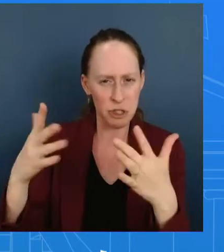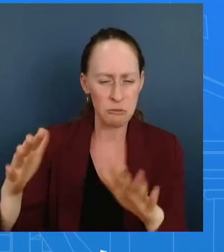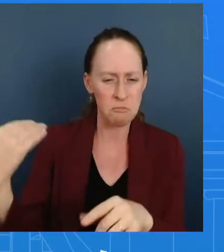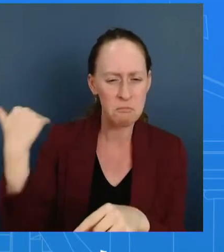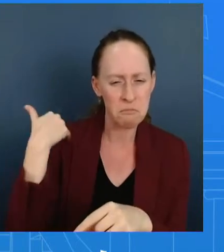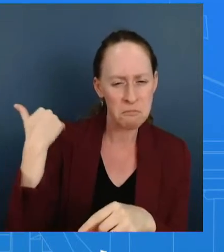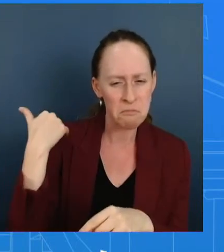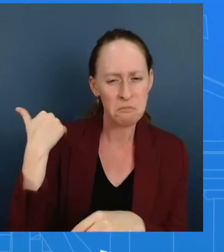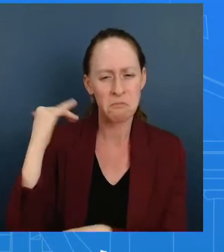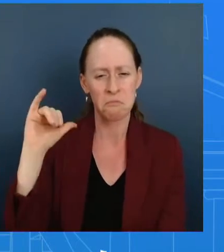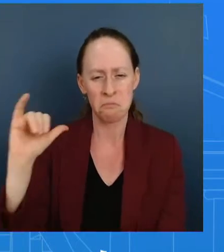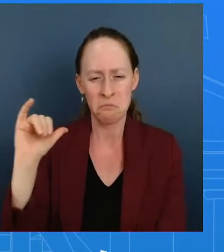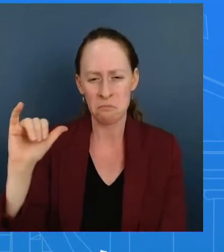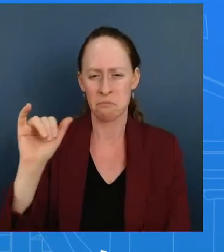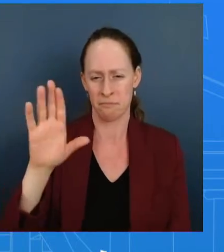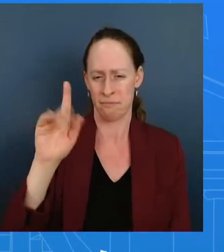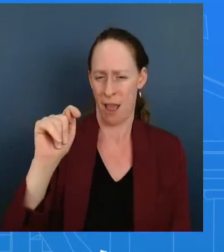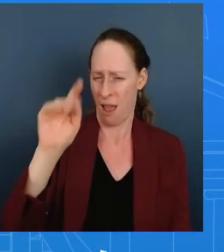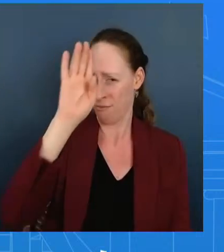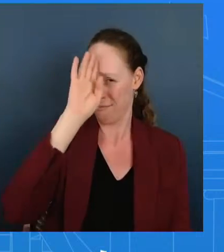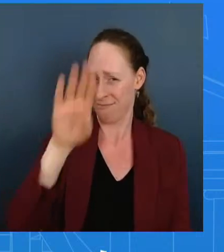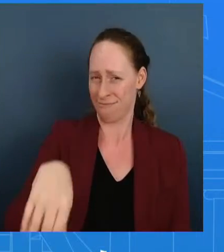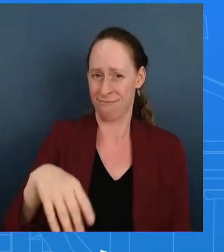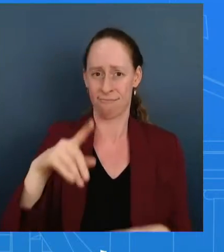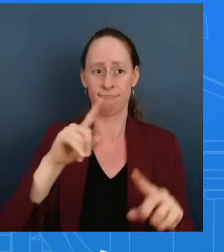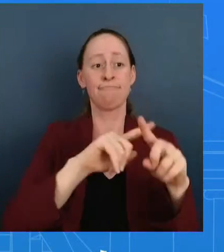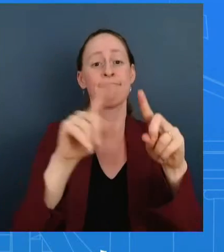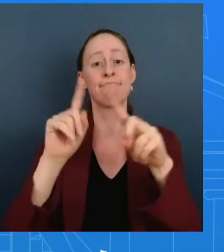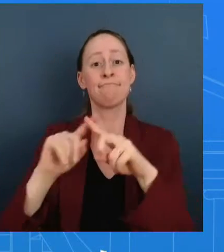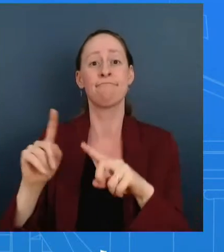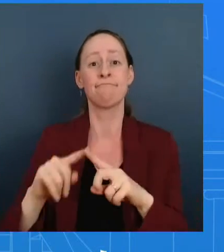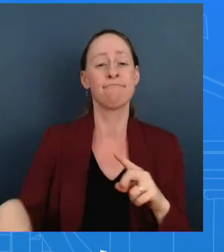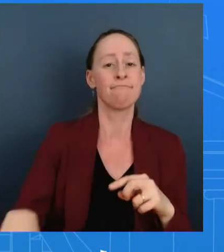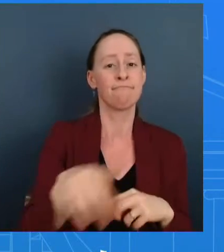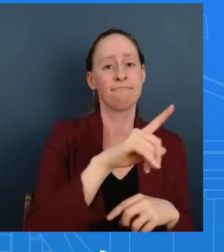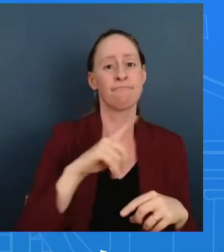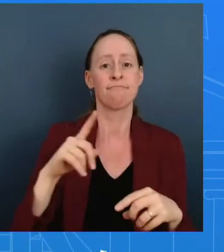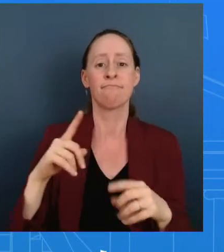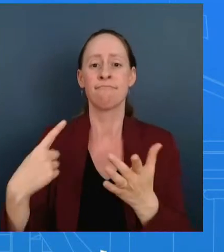"Listen, you know, why don't you have a cognitive test